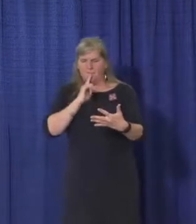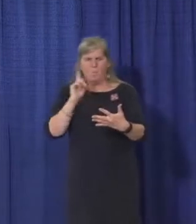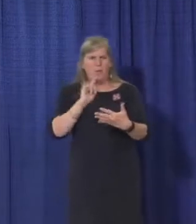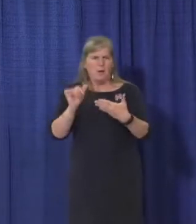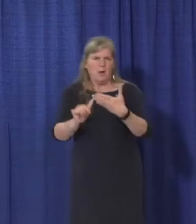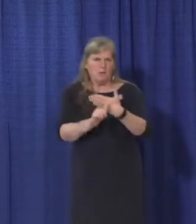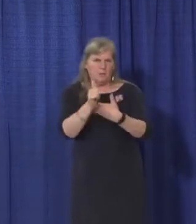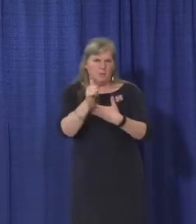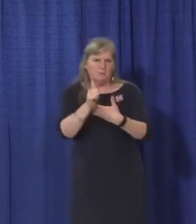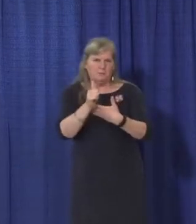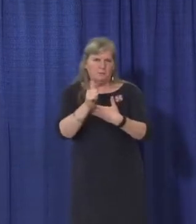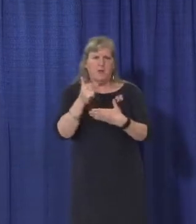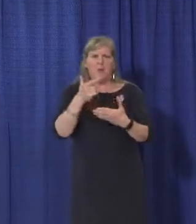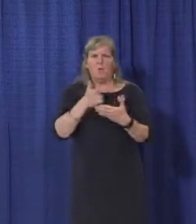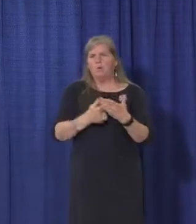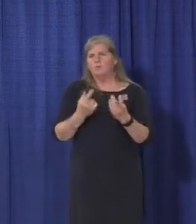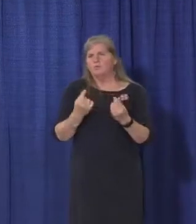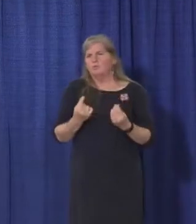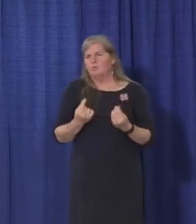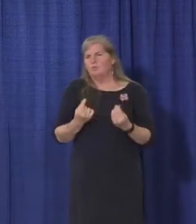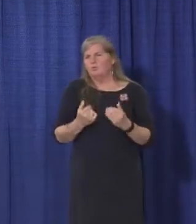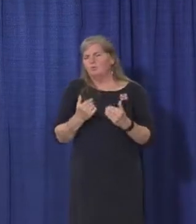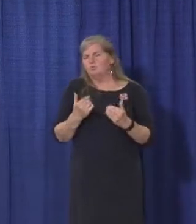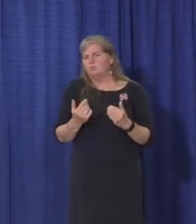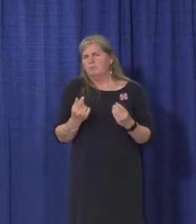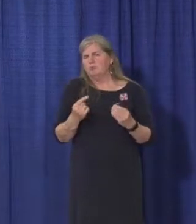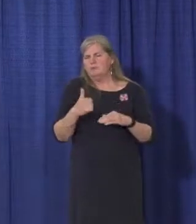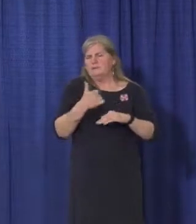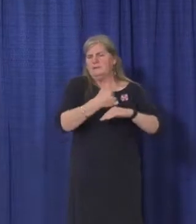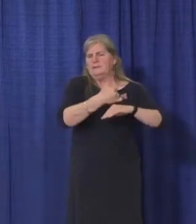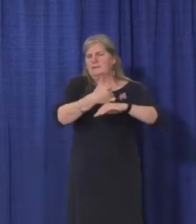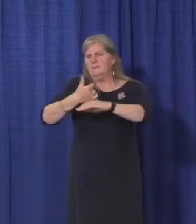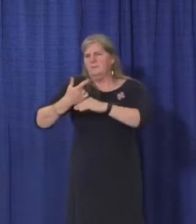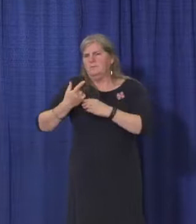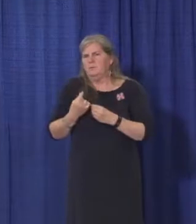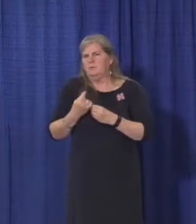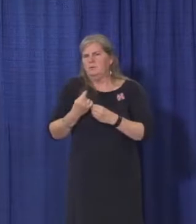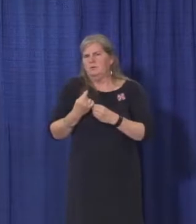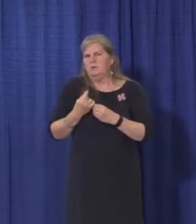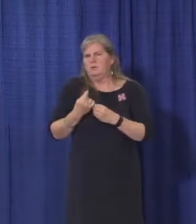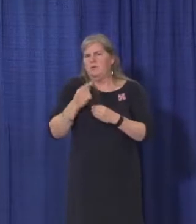what is the response that -- was the right move that response to